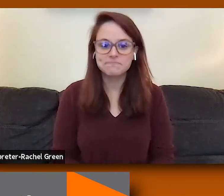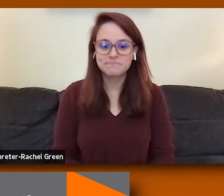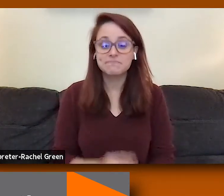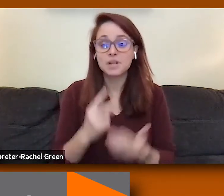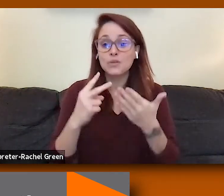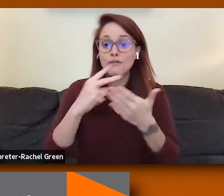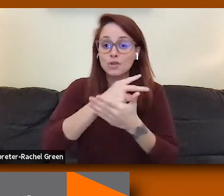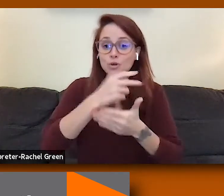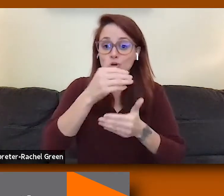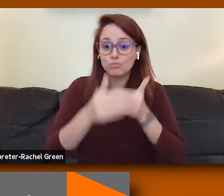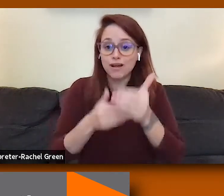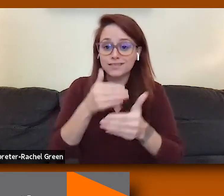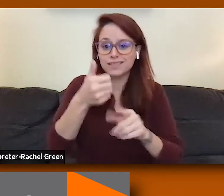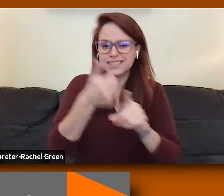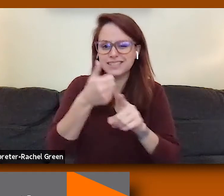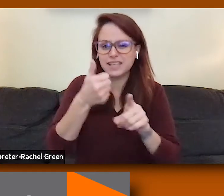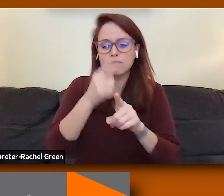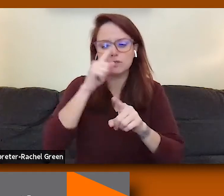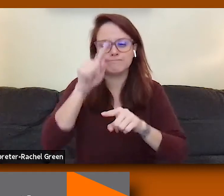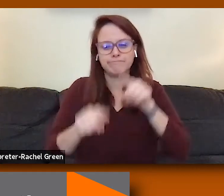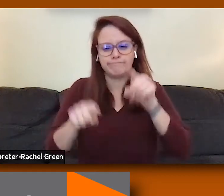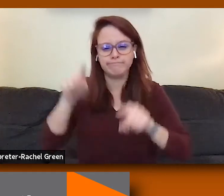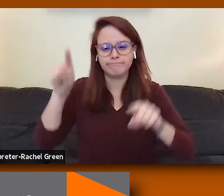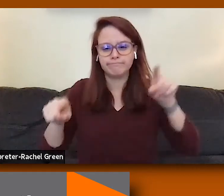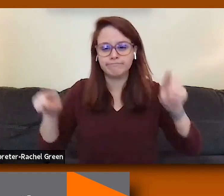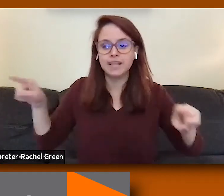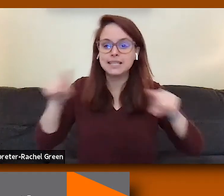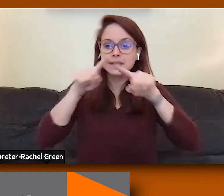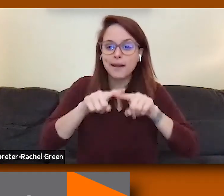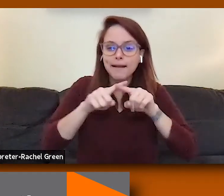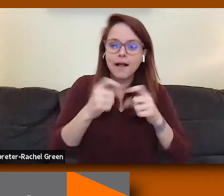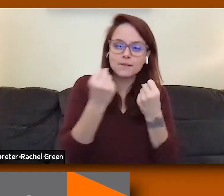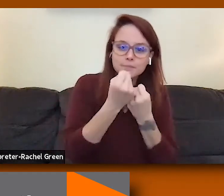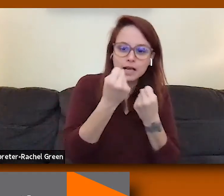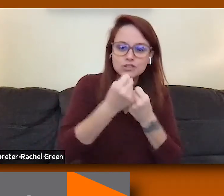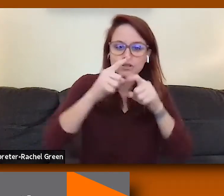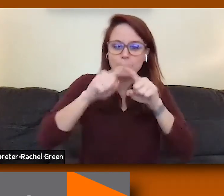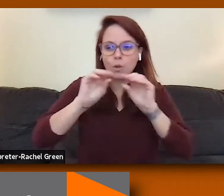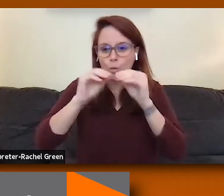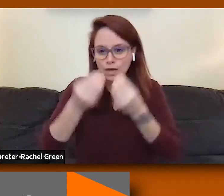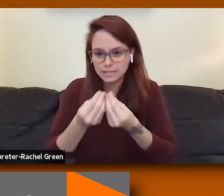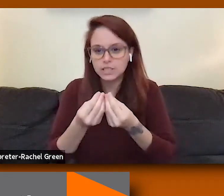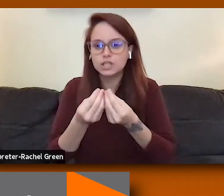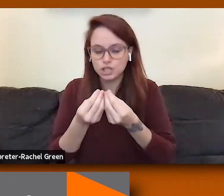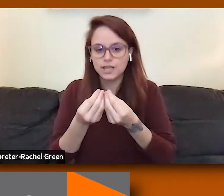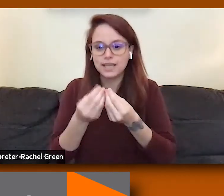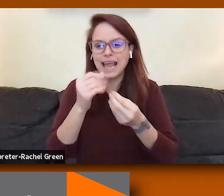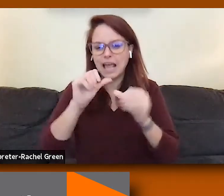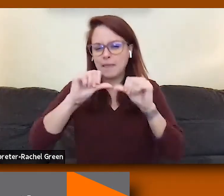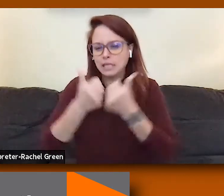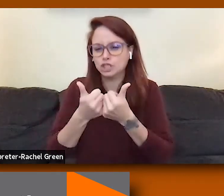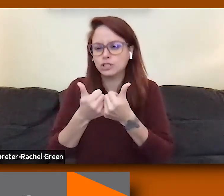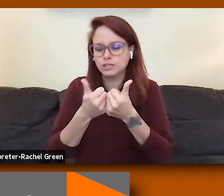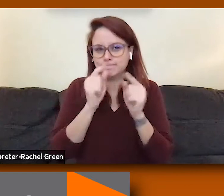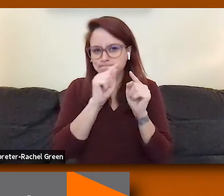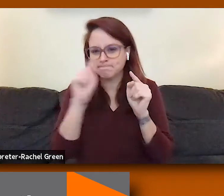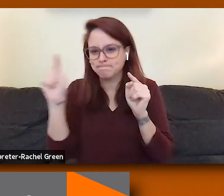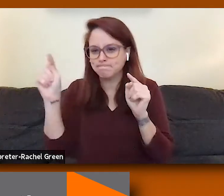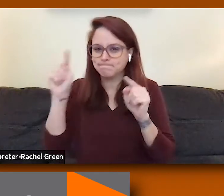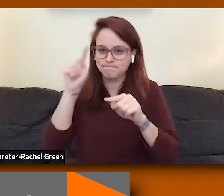The review process varies widely among different sponsors and different agencies, so,